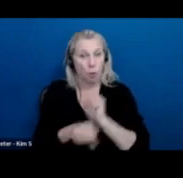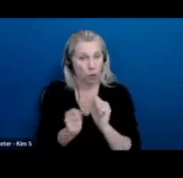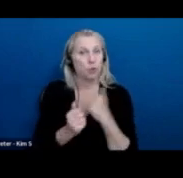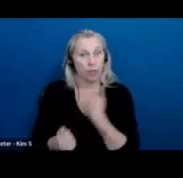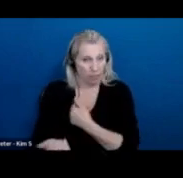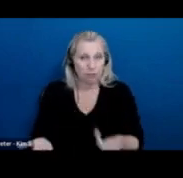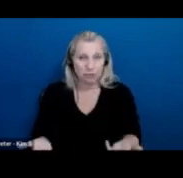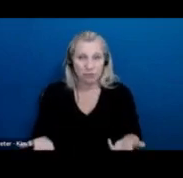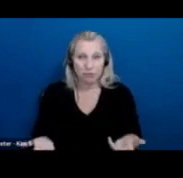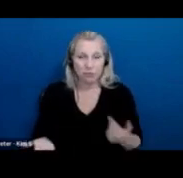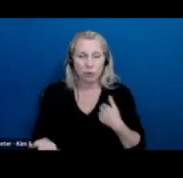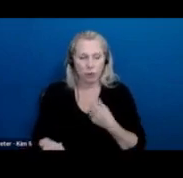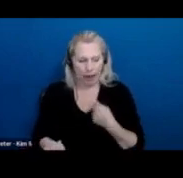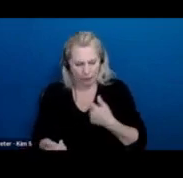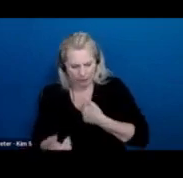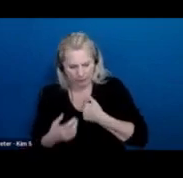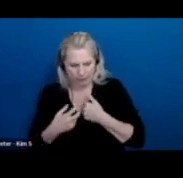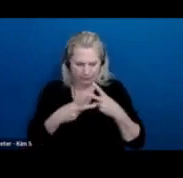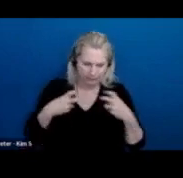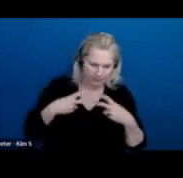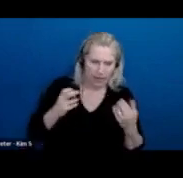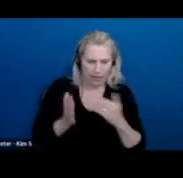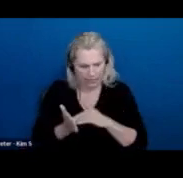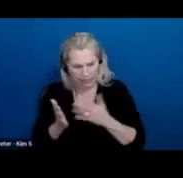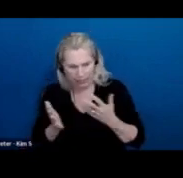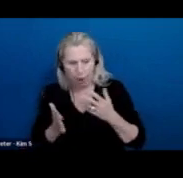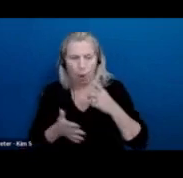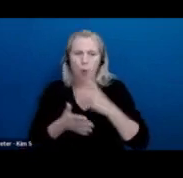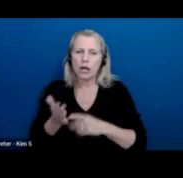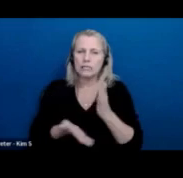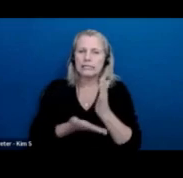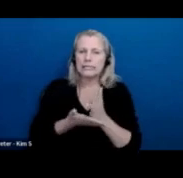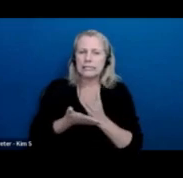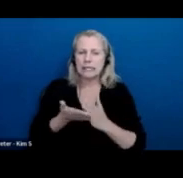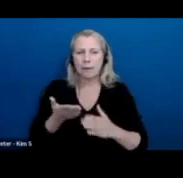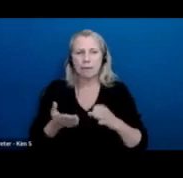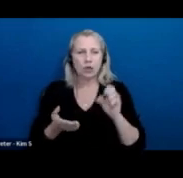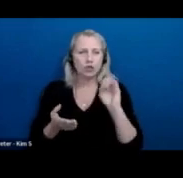ask ourselves always, again, what are some of the social determinants of health that